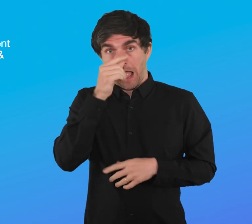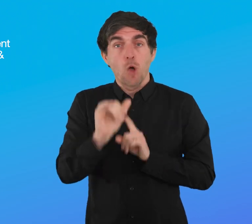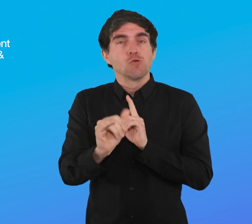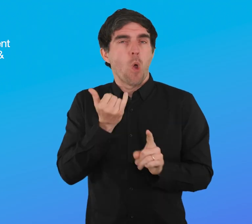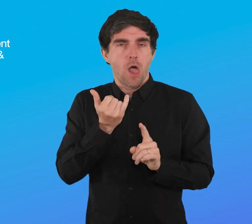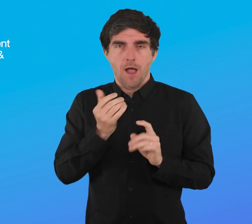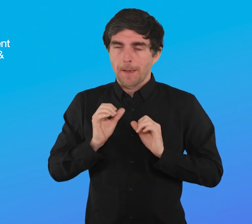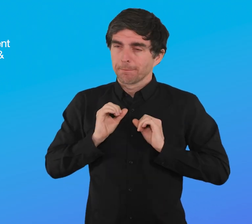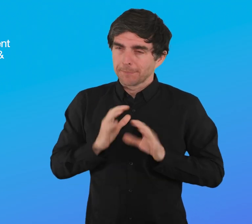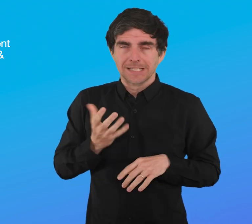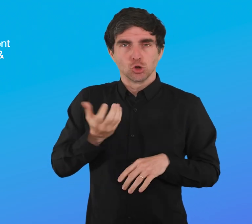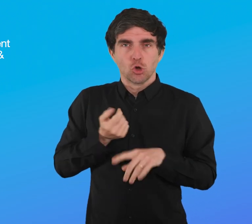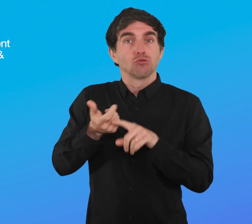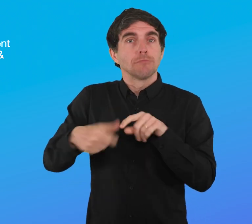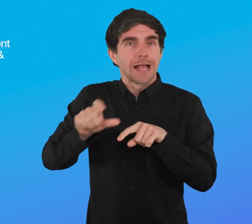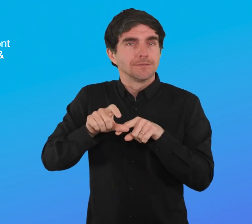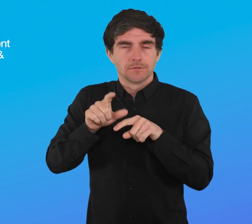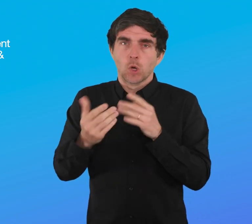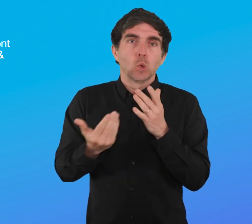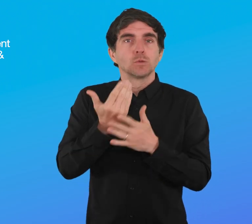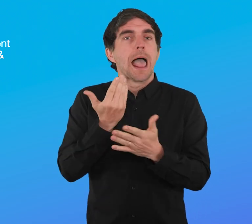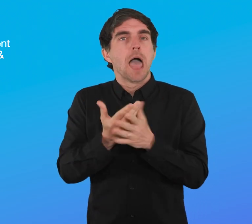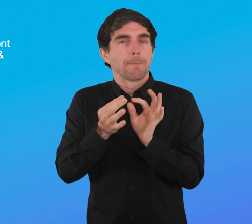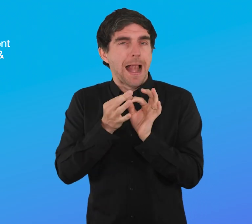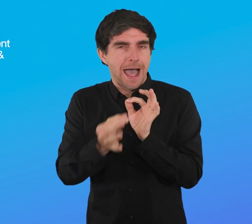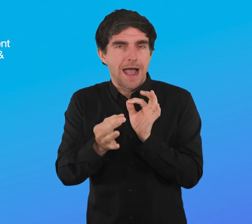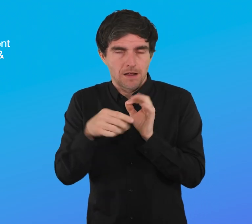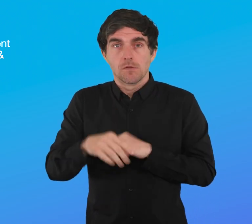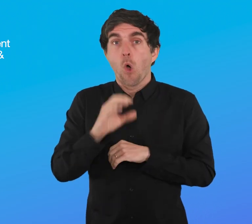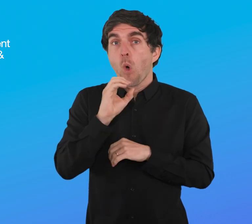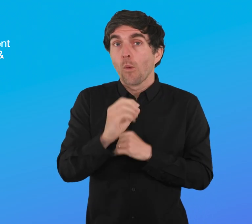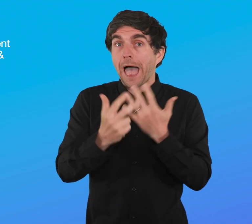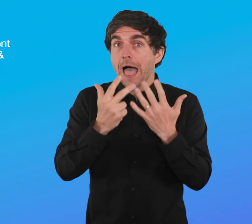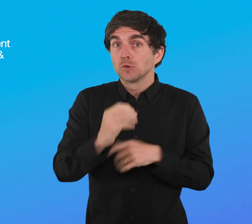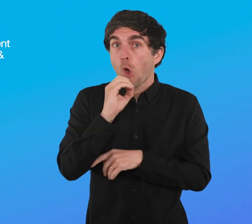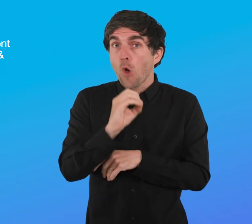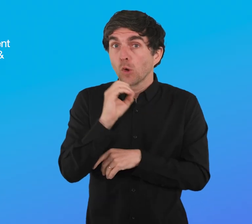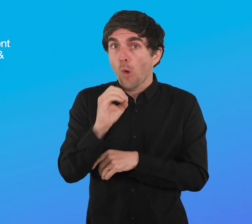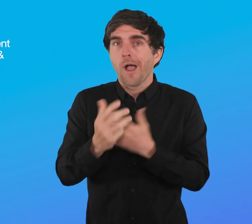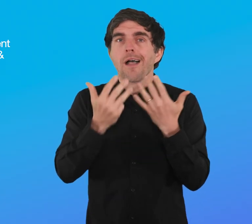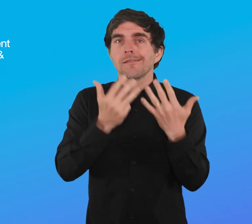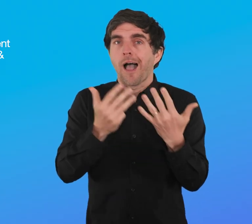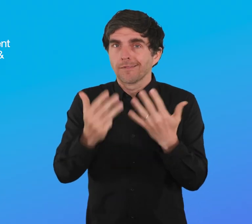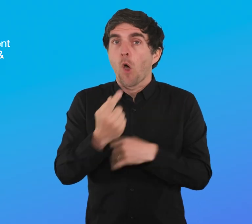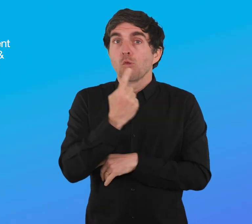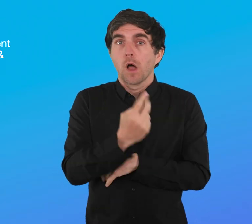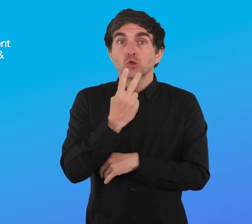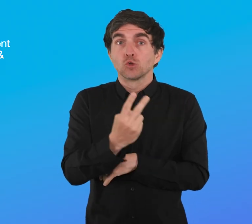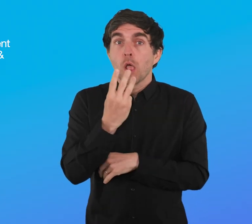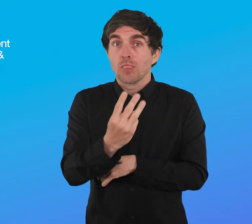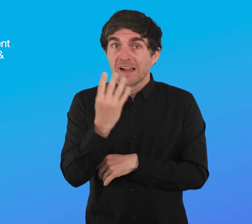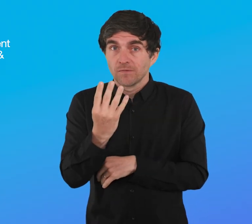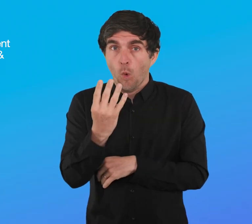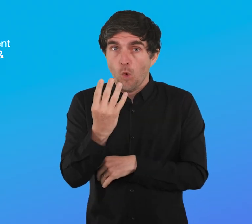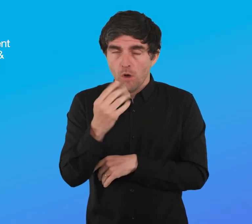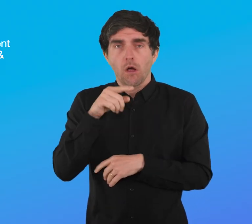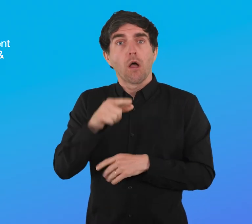You can call the Pension Credit New claim line on 0800 99 1234